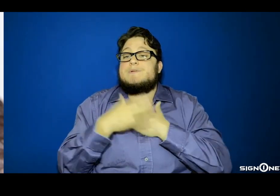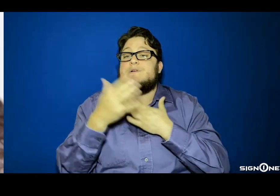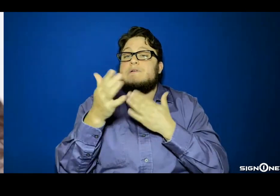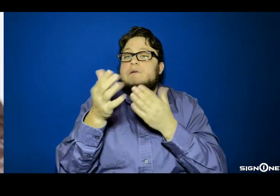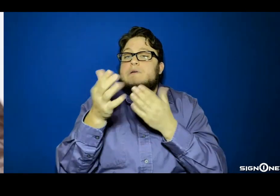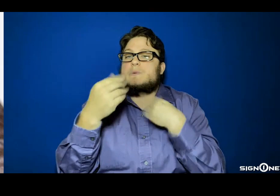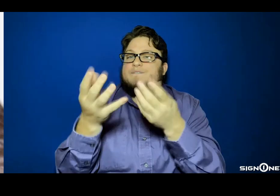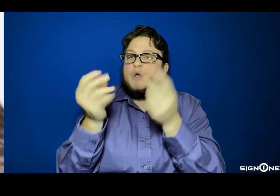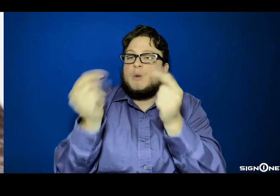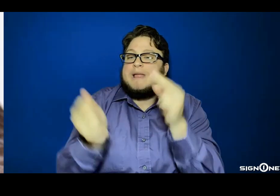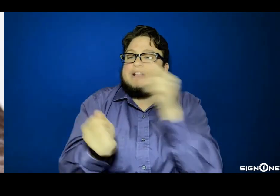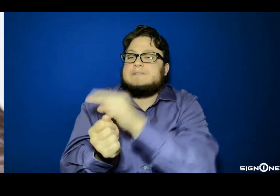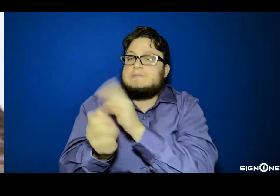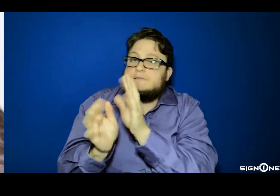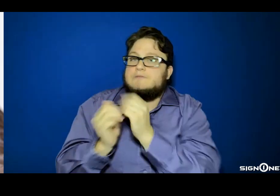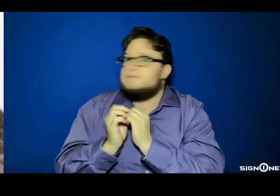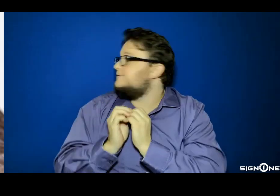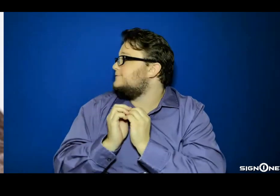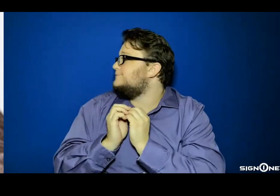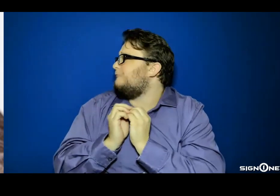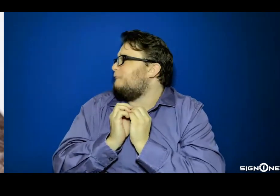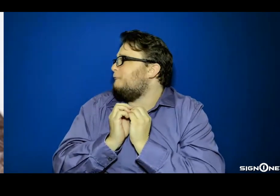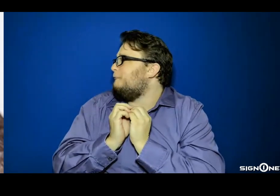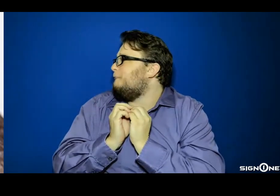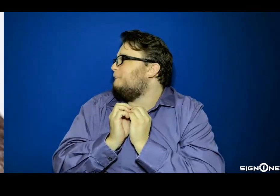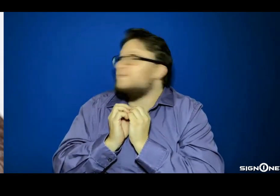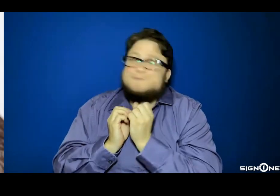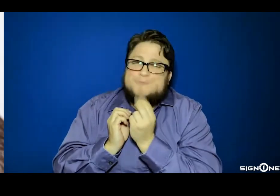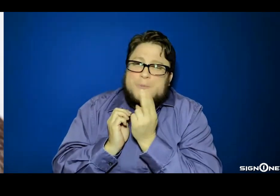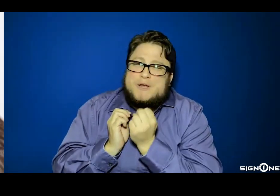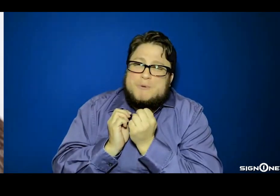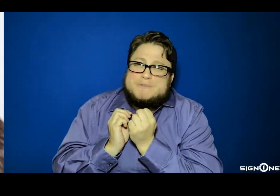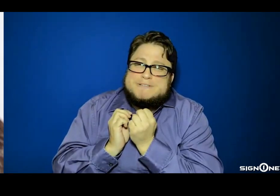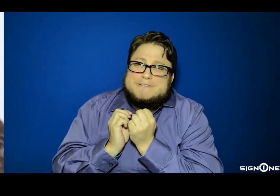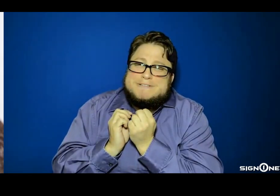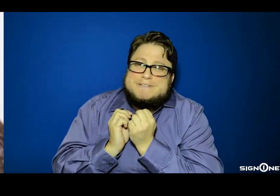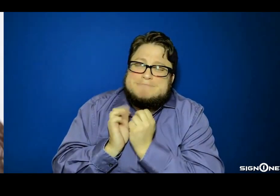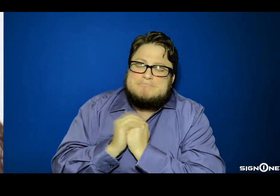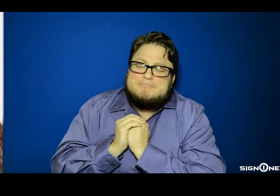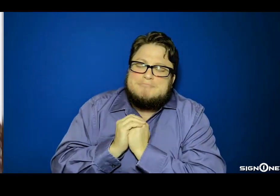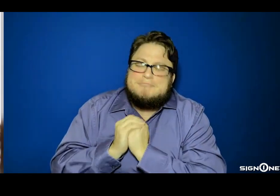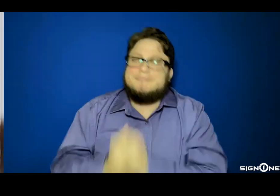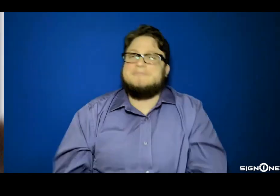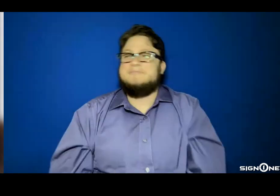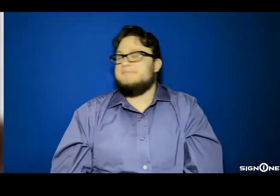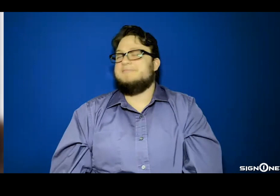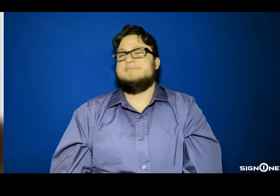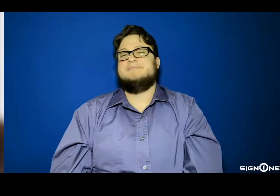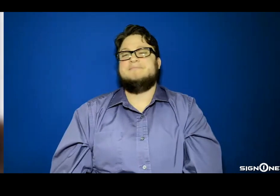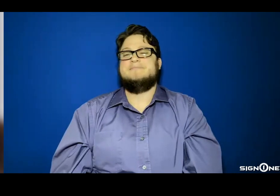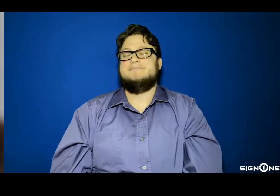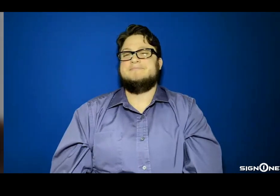But we're giving you a sneak peek now. Awww!